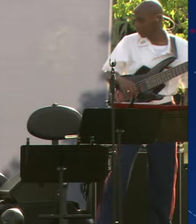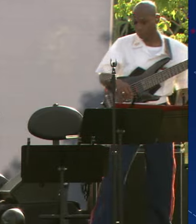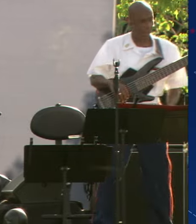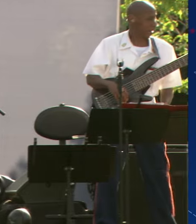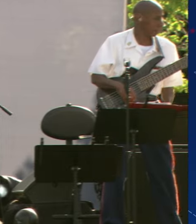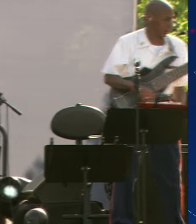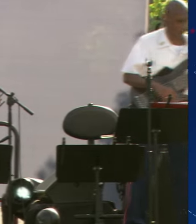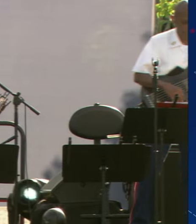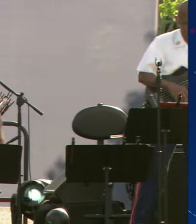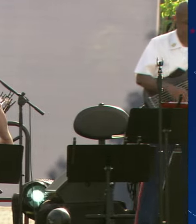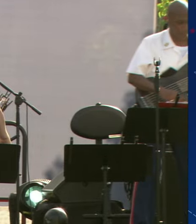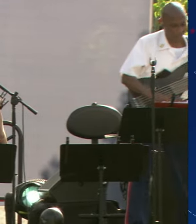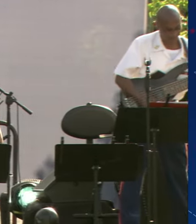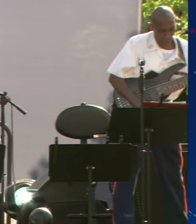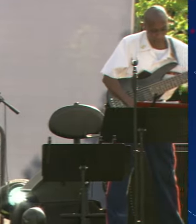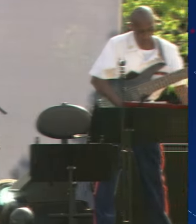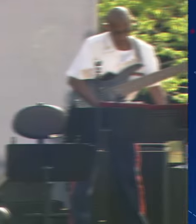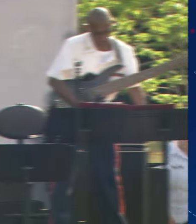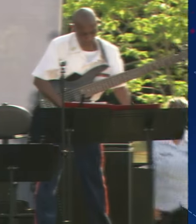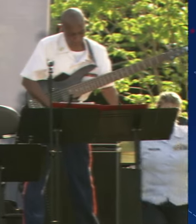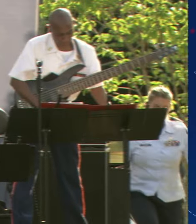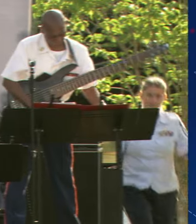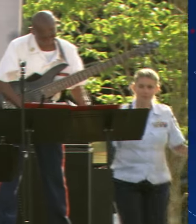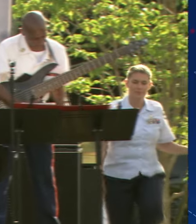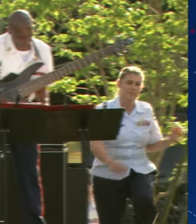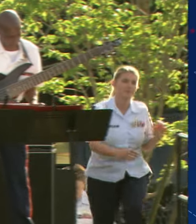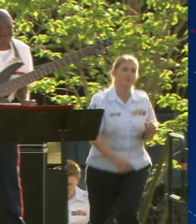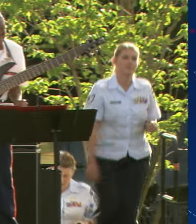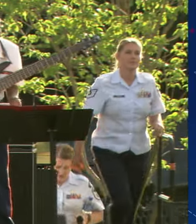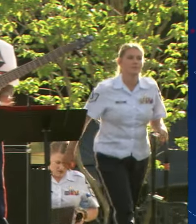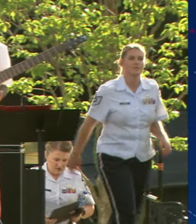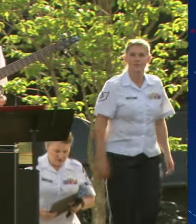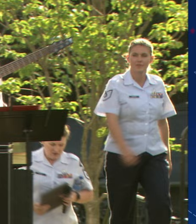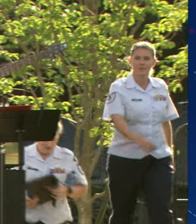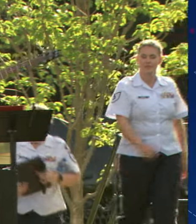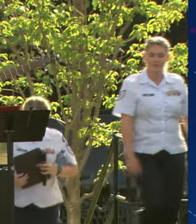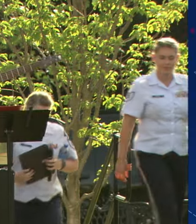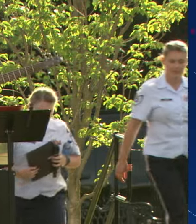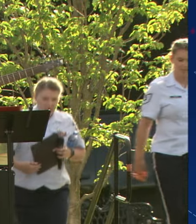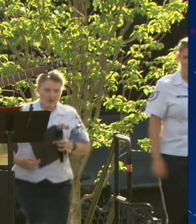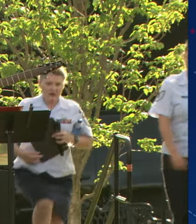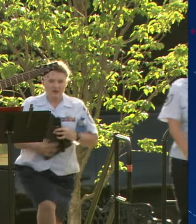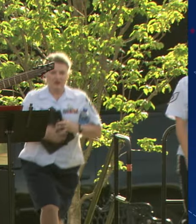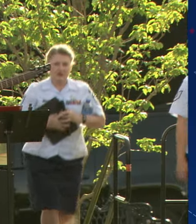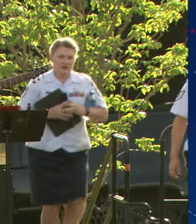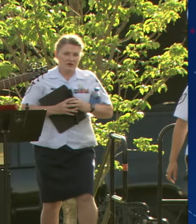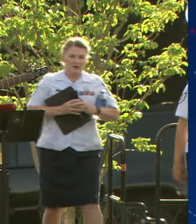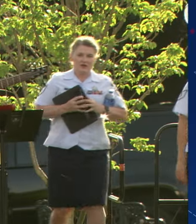Well we're going welcome a group up now. Please welcome back the United States Air Force.